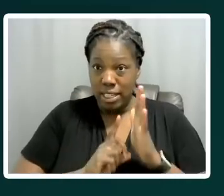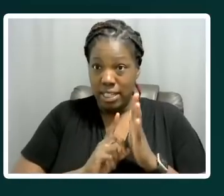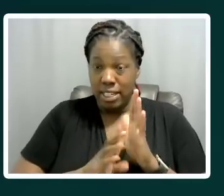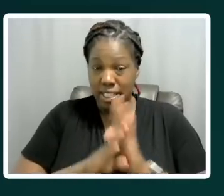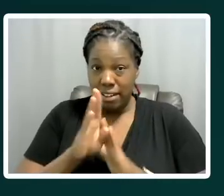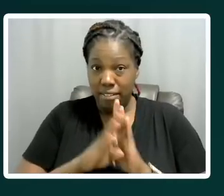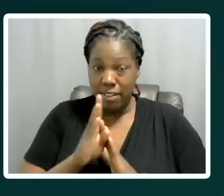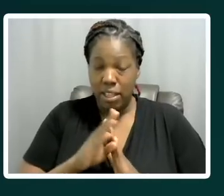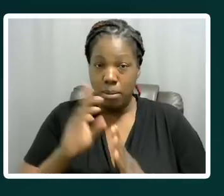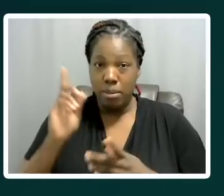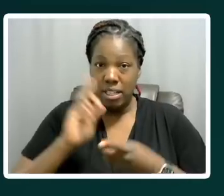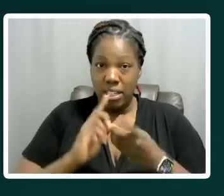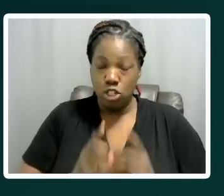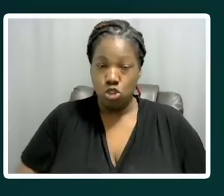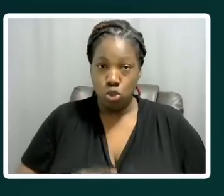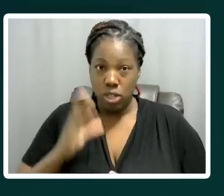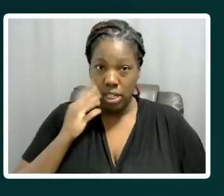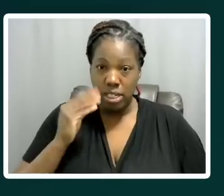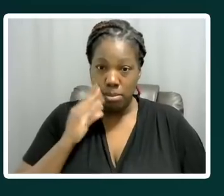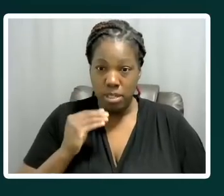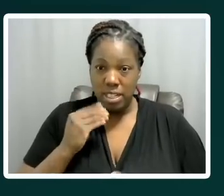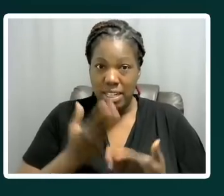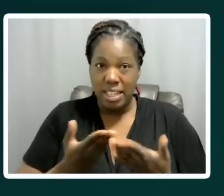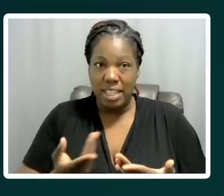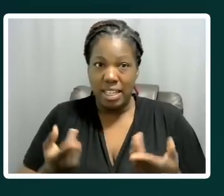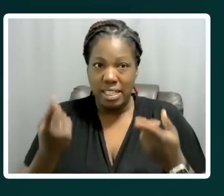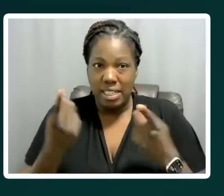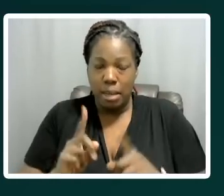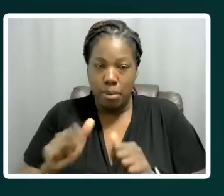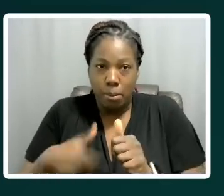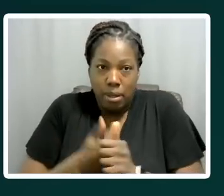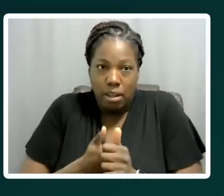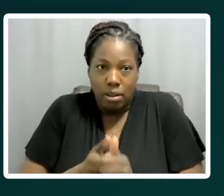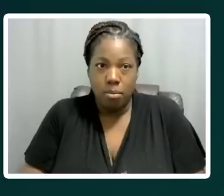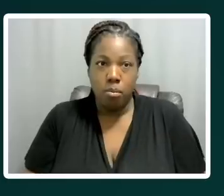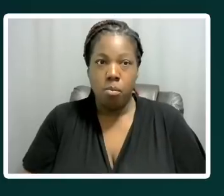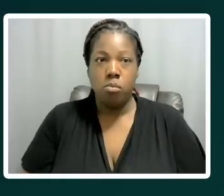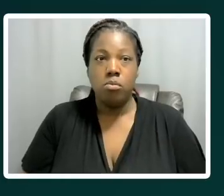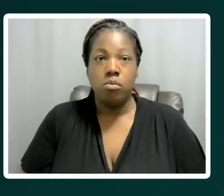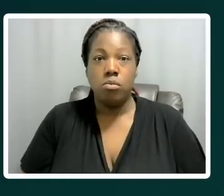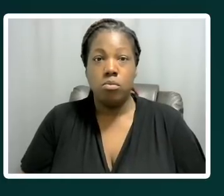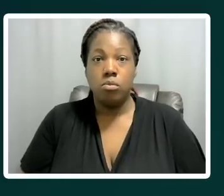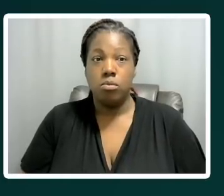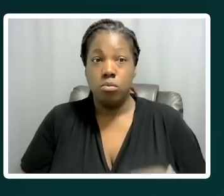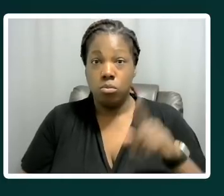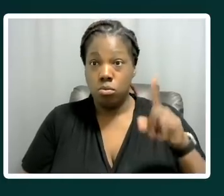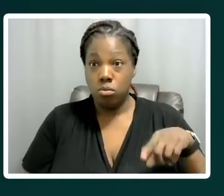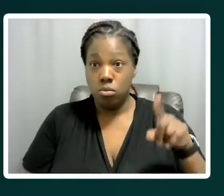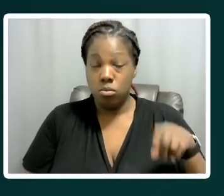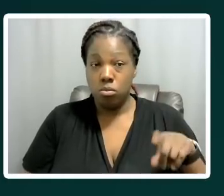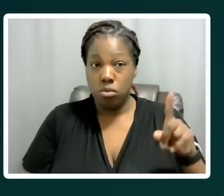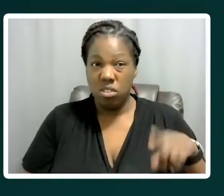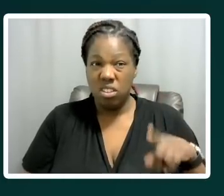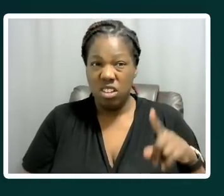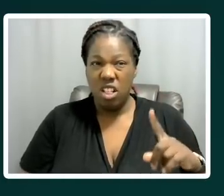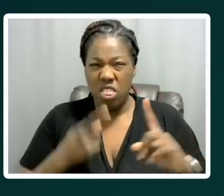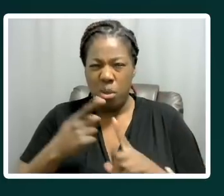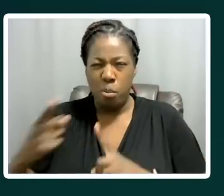and our thinking behind that. We'll go into these points in more detail on the other slides,